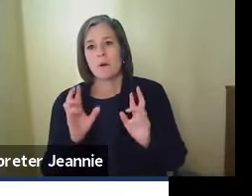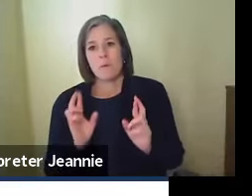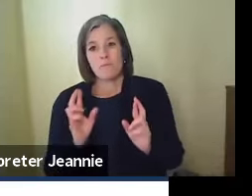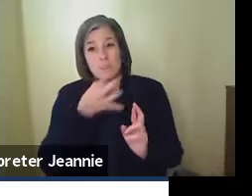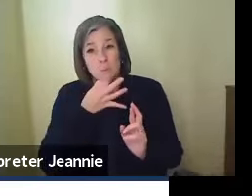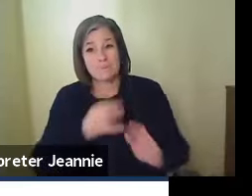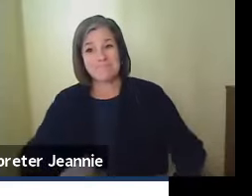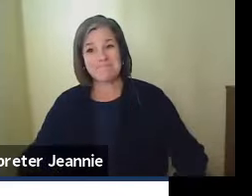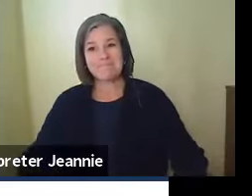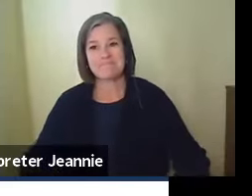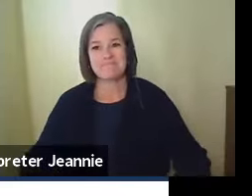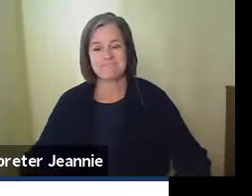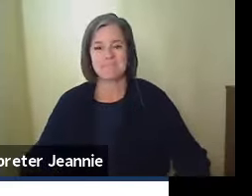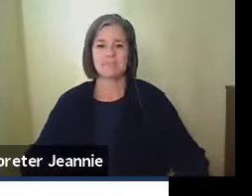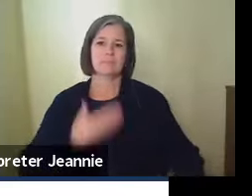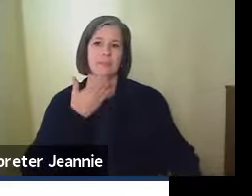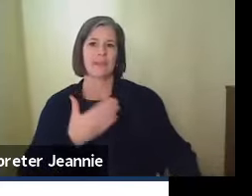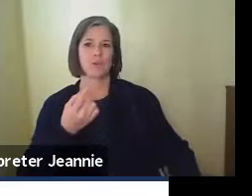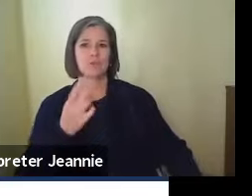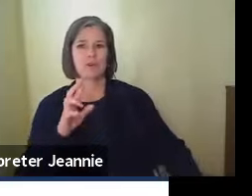Thank you Dr. Davis. If someone is not sure